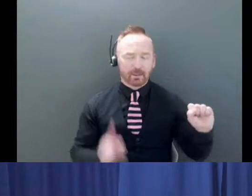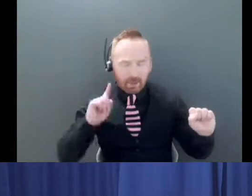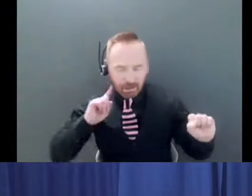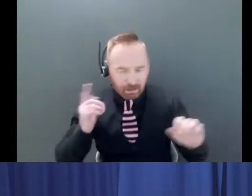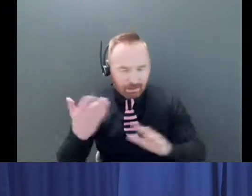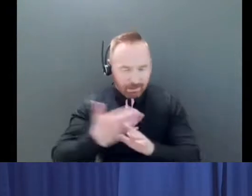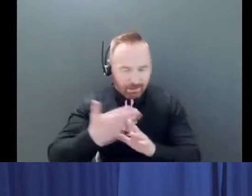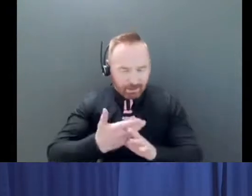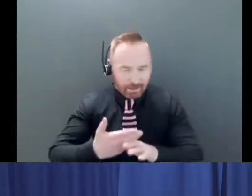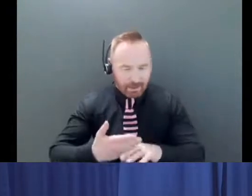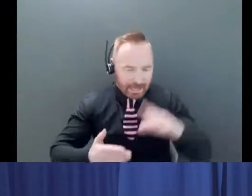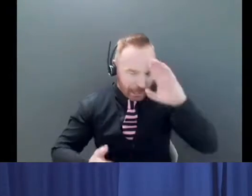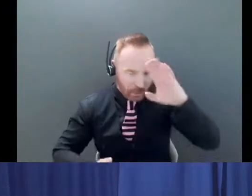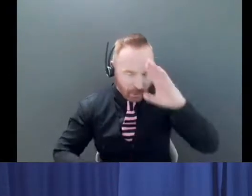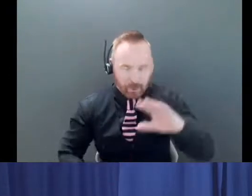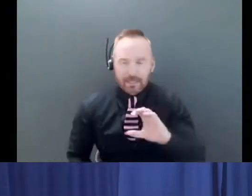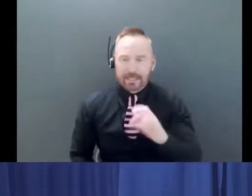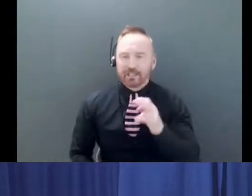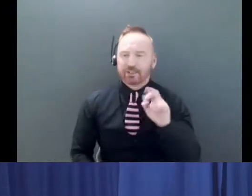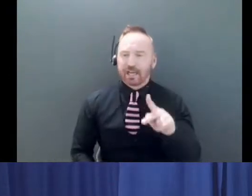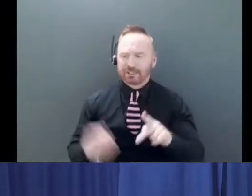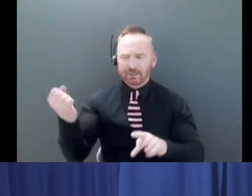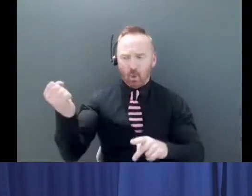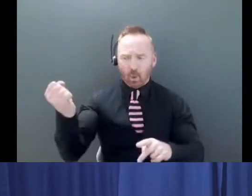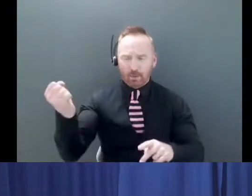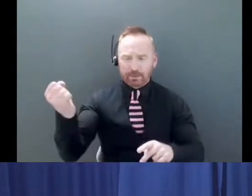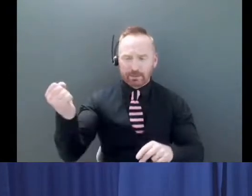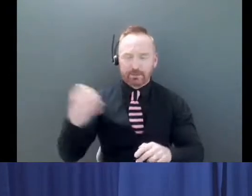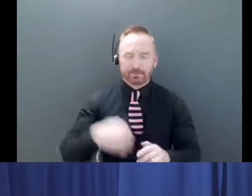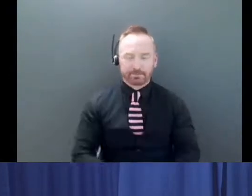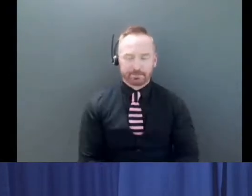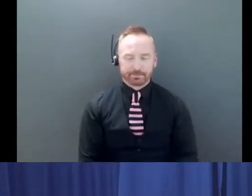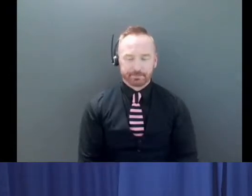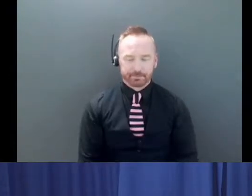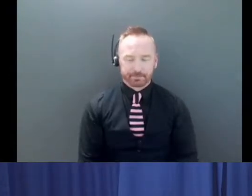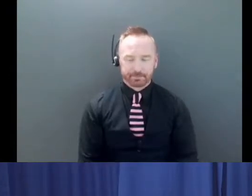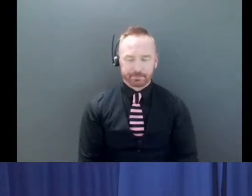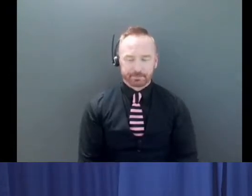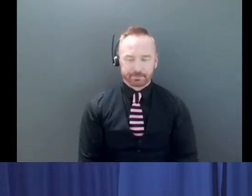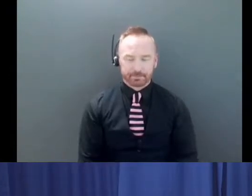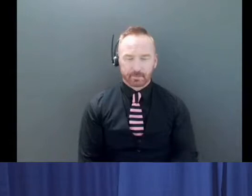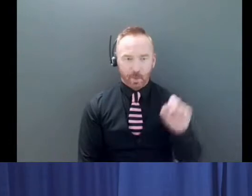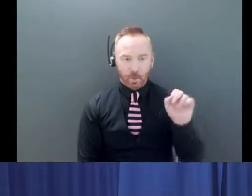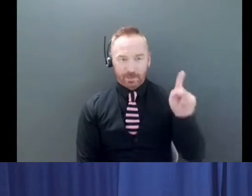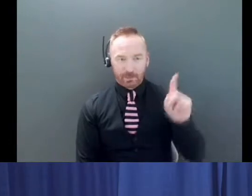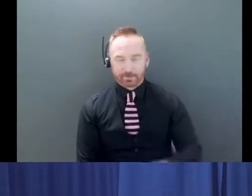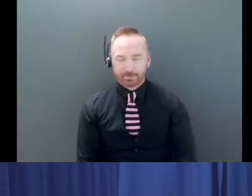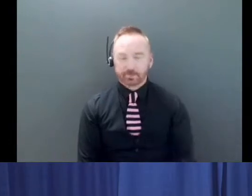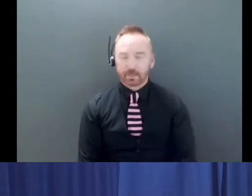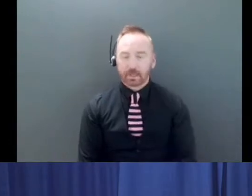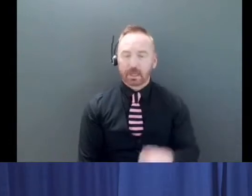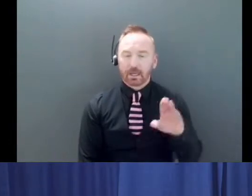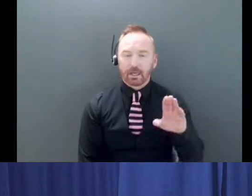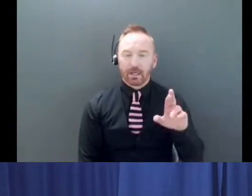Okayy doaky. Brenna, Canadian Press. It is more of a clarifying